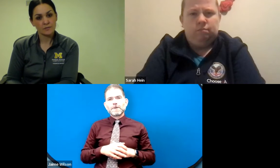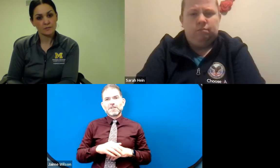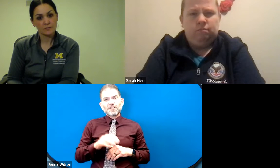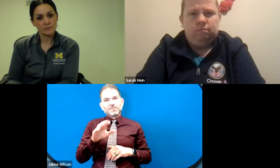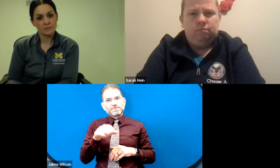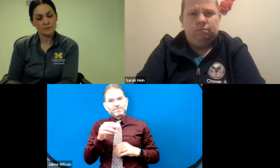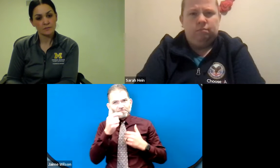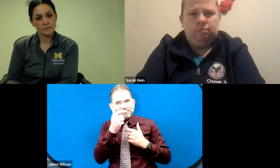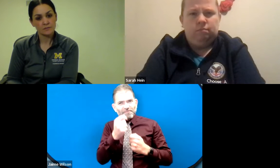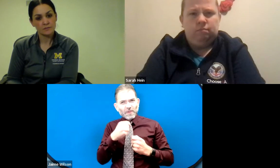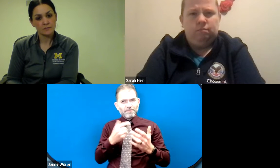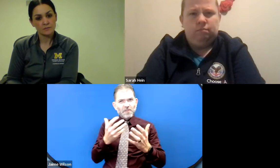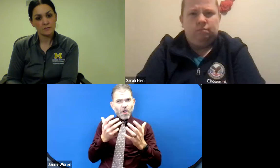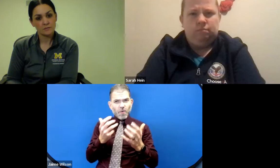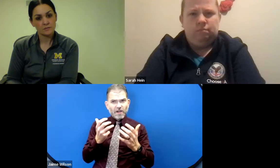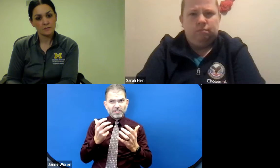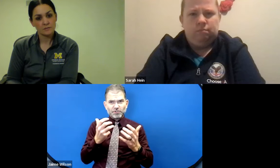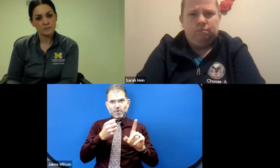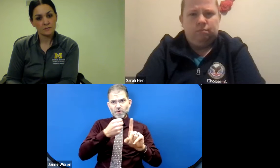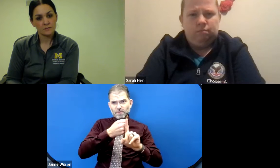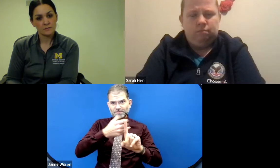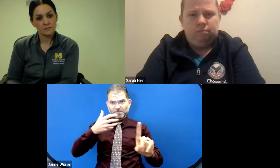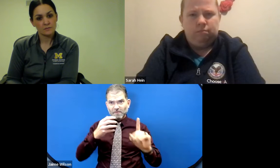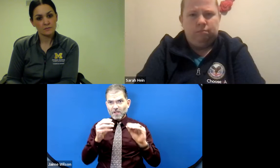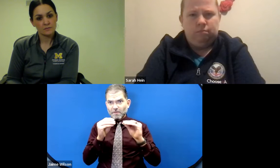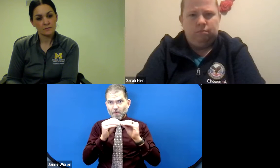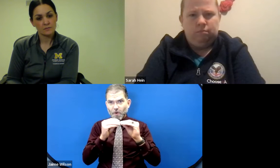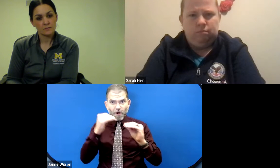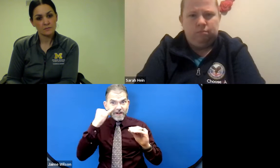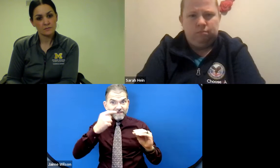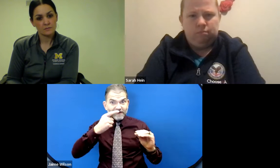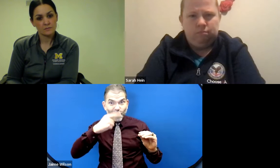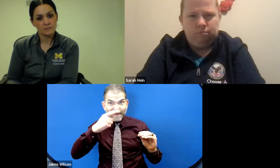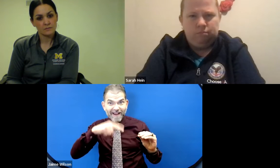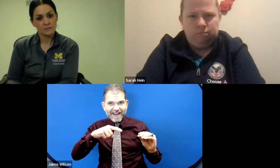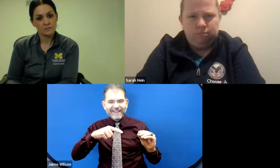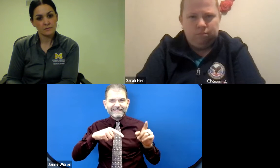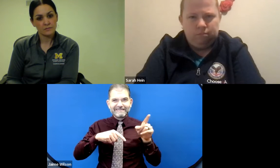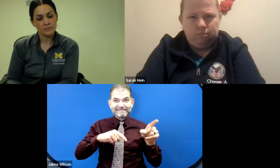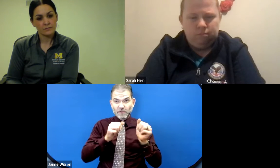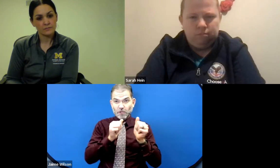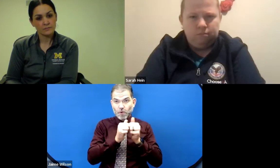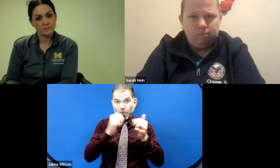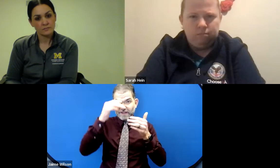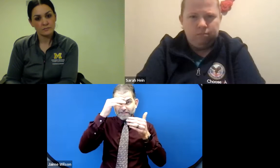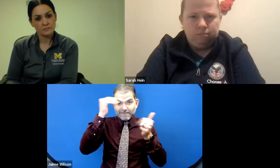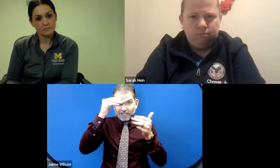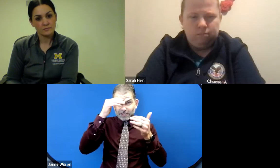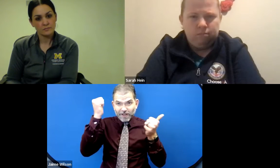ASL Interpreter: their willingness to participate just dissipates. ASL Interpreter: So we want to talk a little bit more. If you don't mind